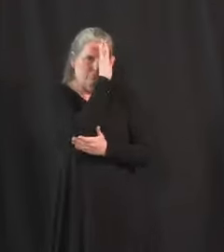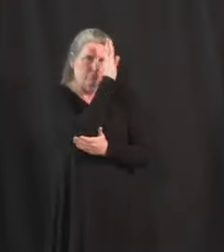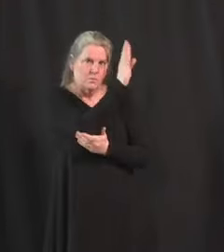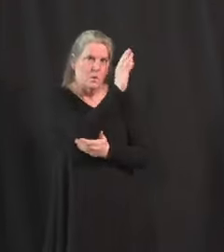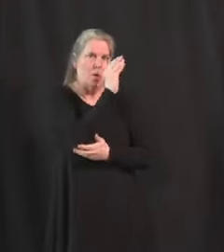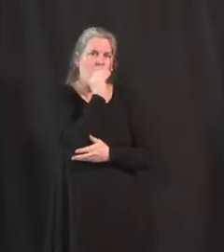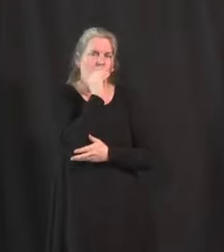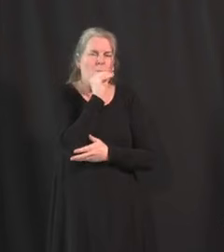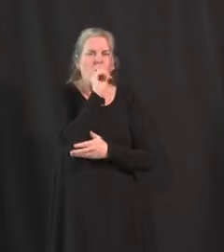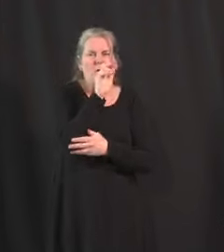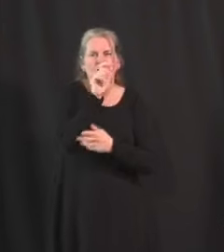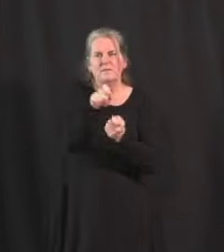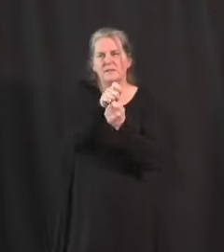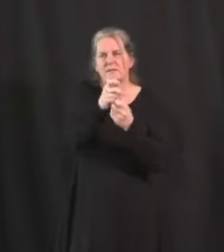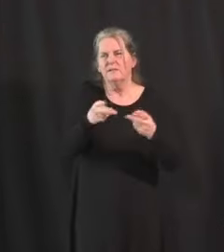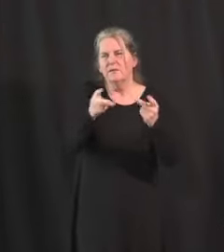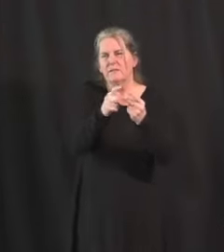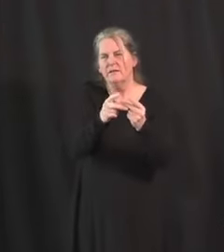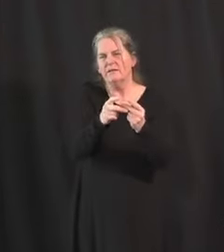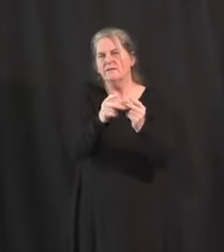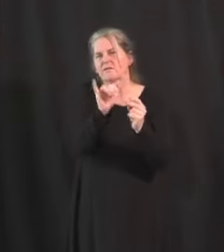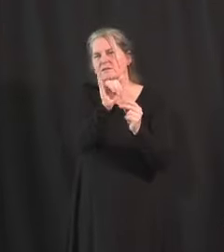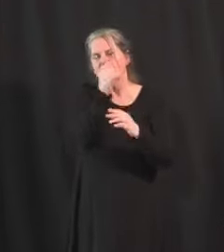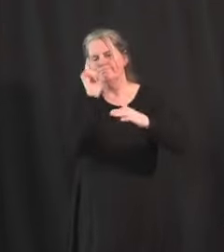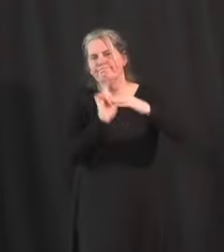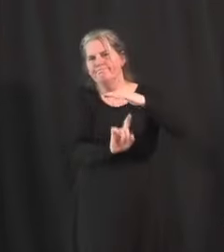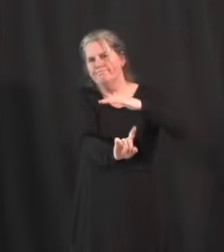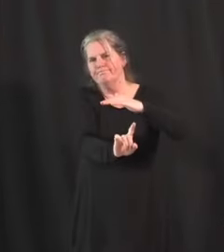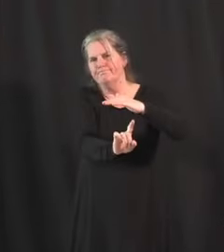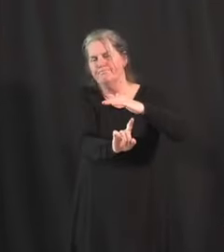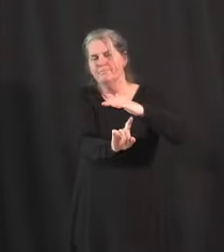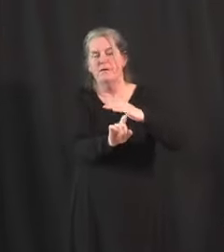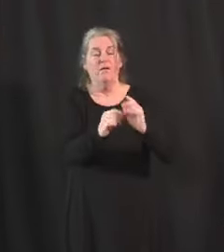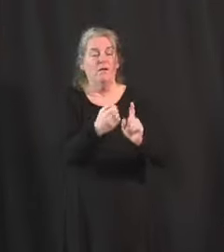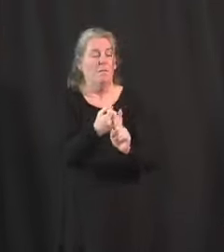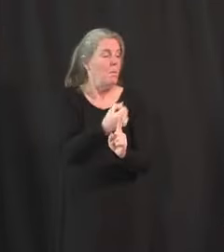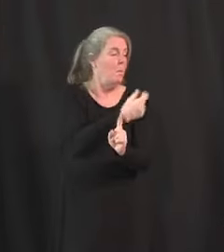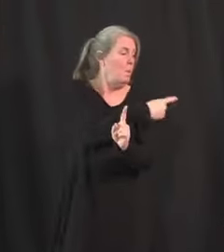PLACE OF SELF-ISOLATION. DO NOT STOP AT THE GROCERY STORE. DO NOT PASS GO.